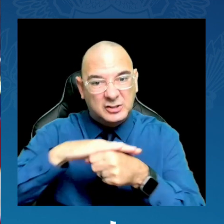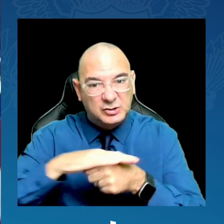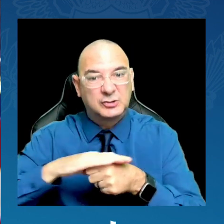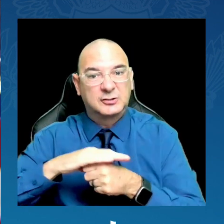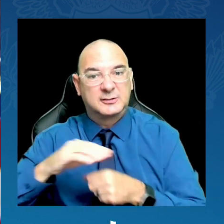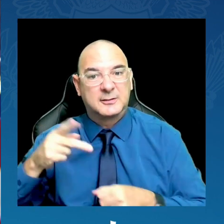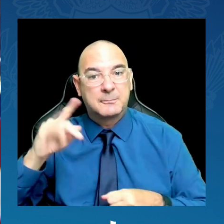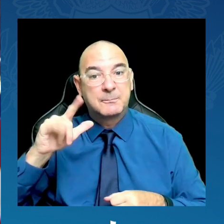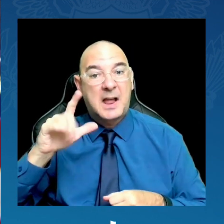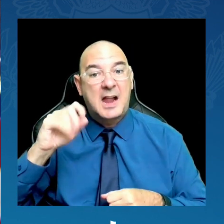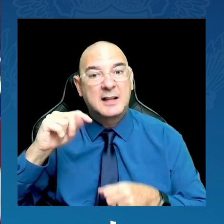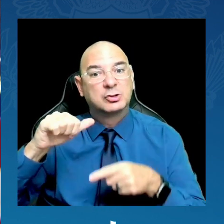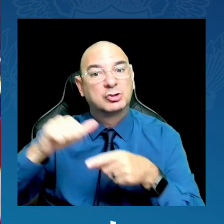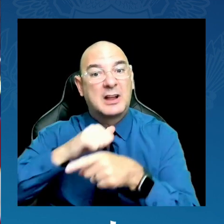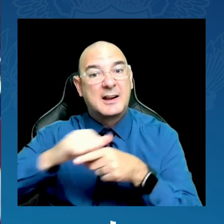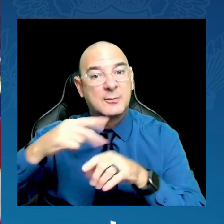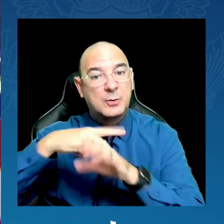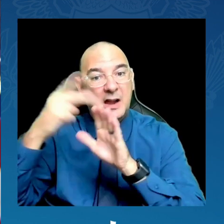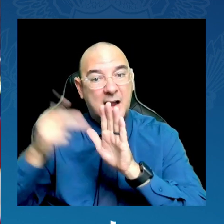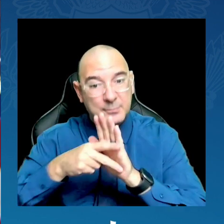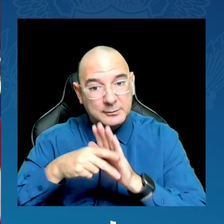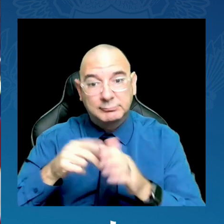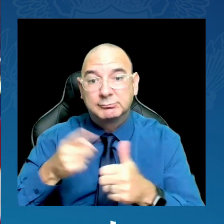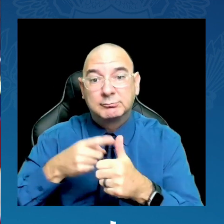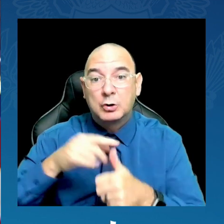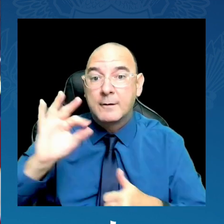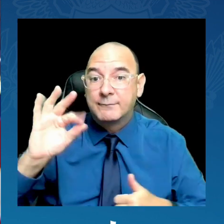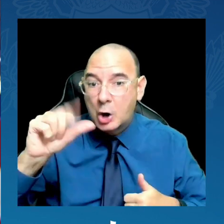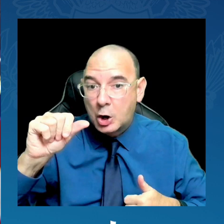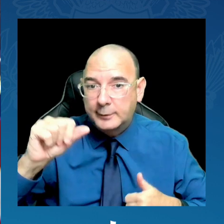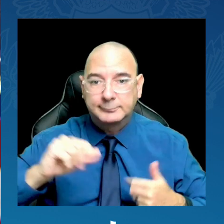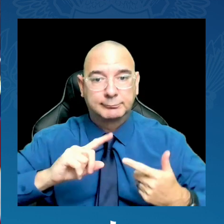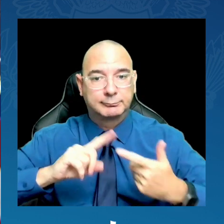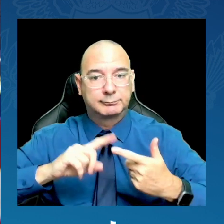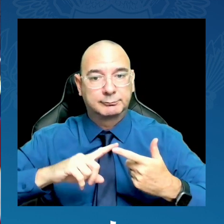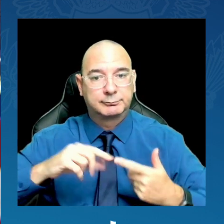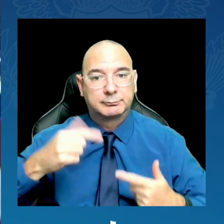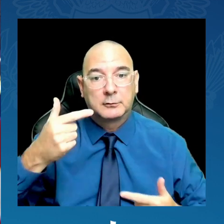one in Florida, one on the Gulf Coast, and one in Southern California.